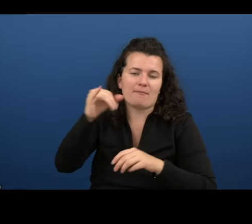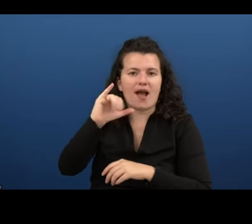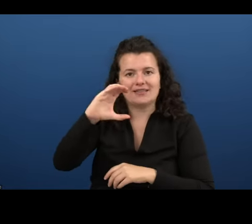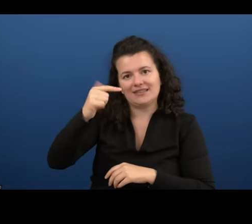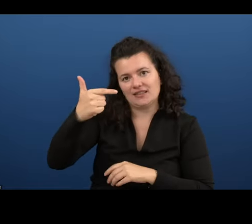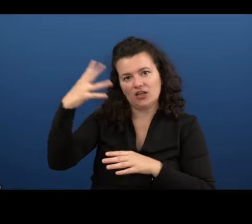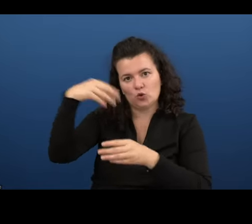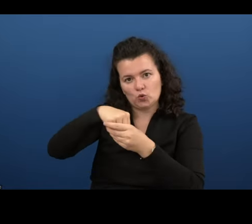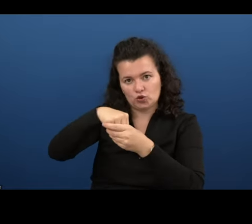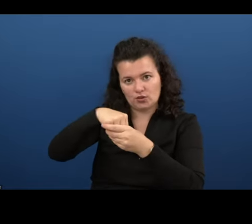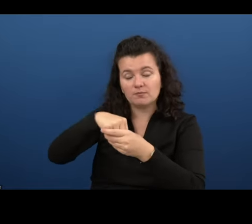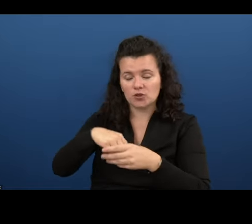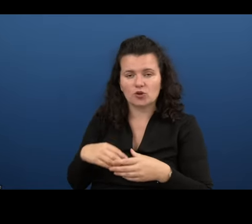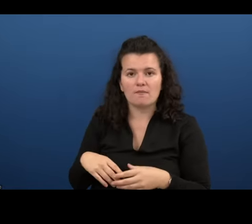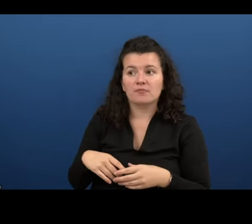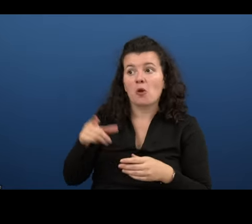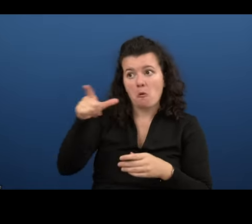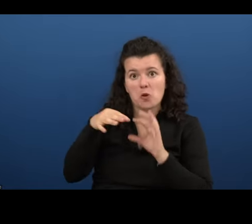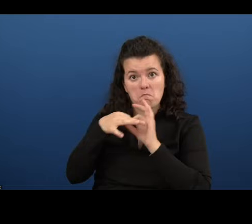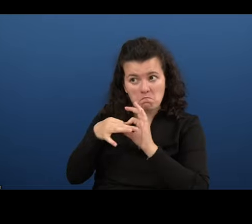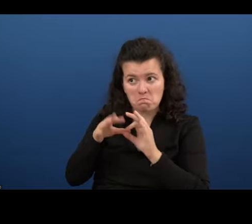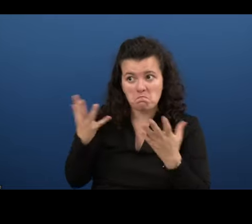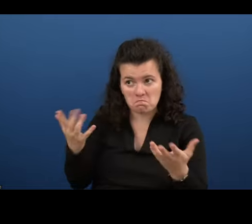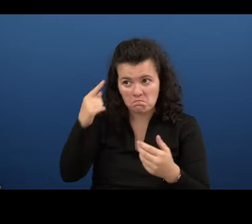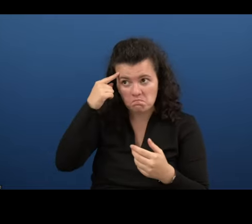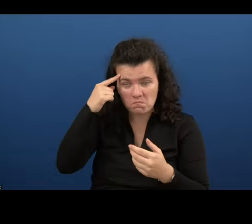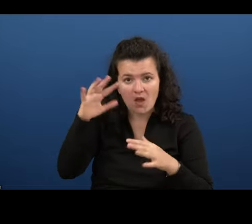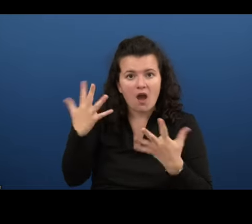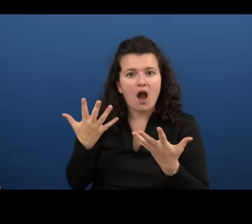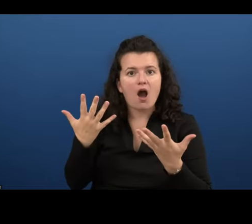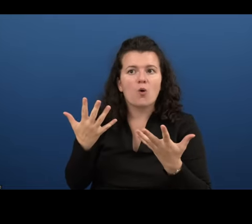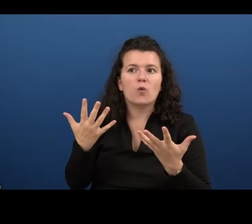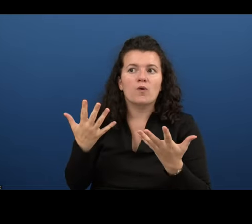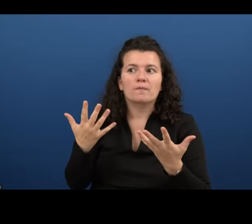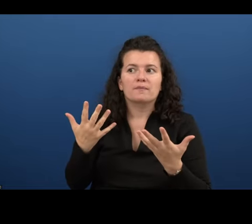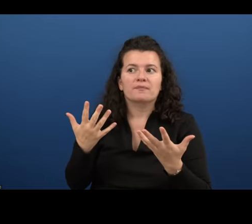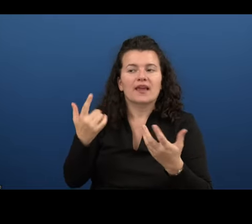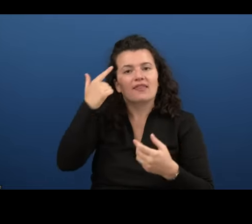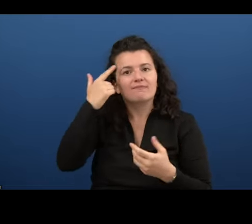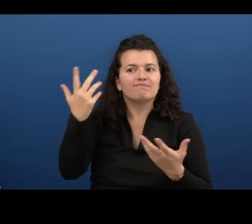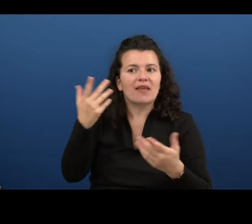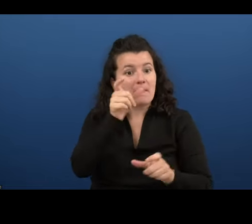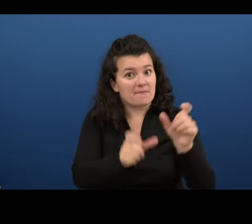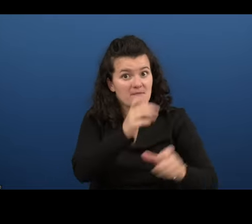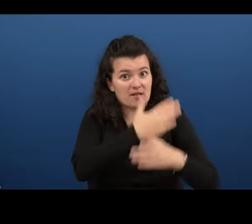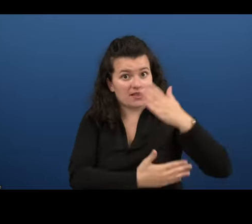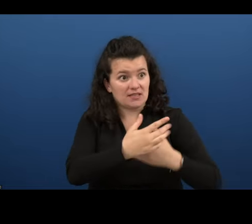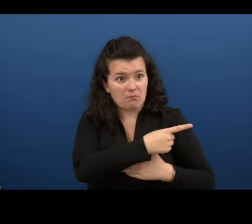and focused on solving some of the challenges that people with disabilities have to getting